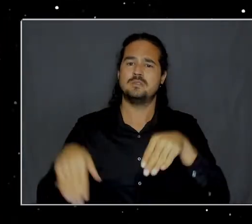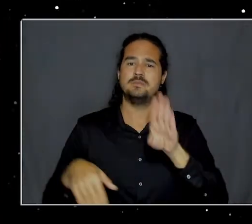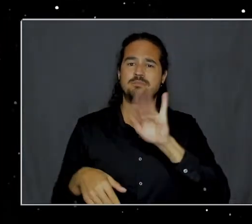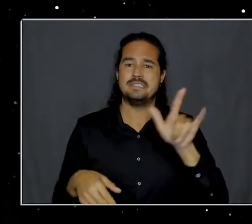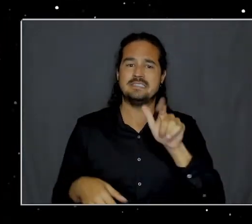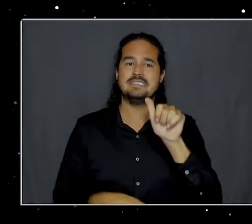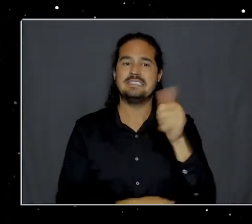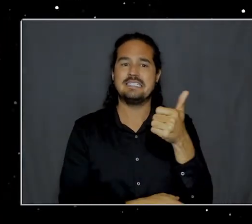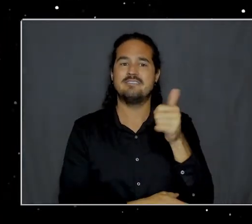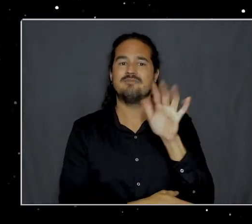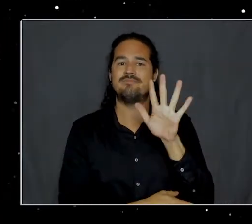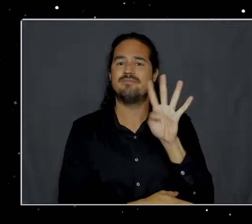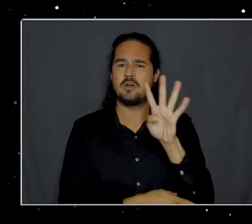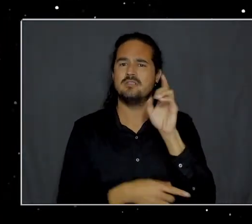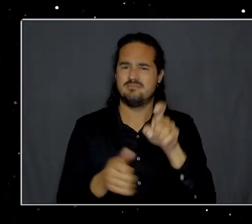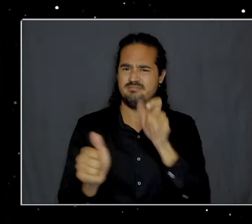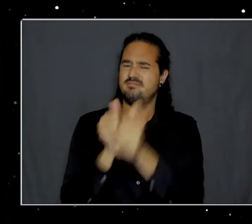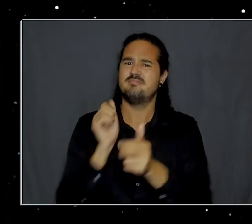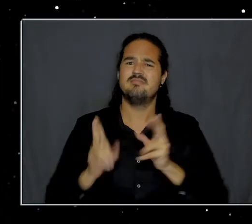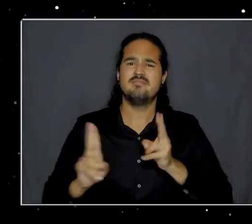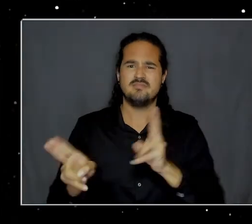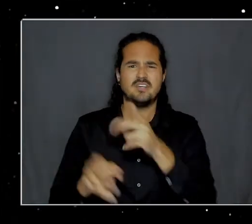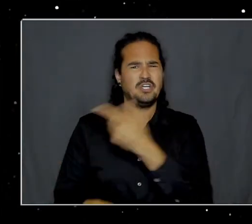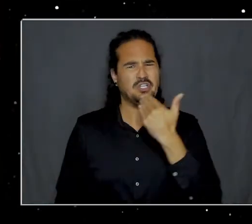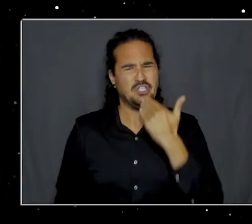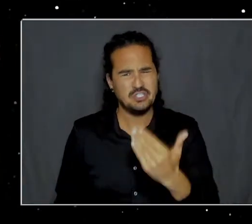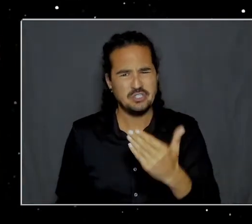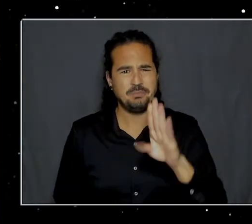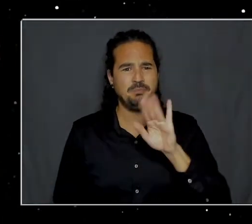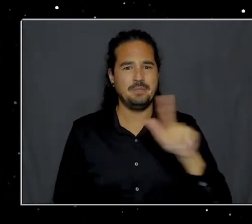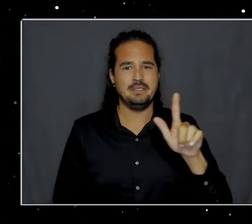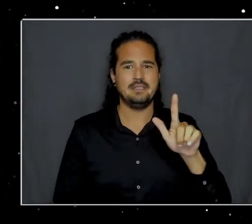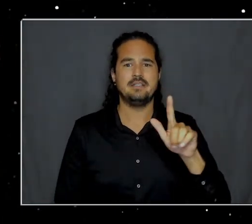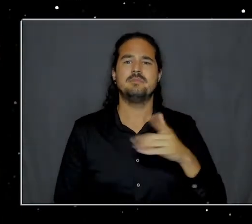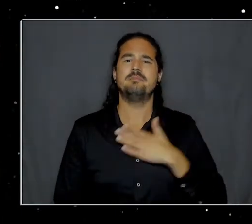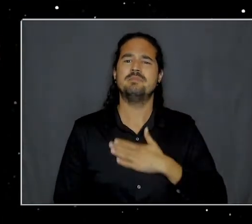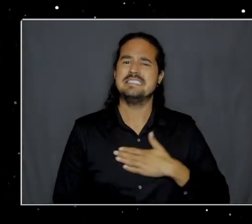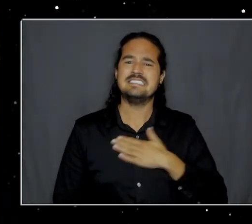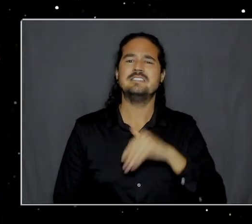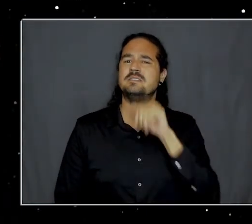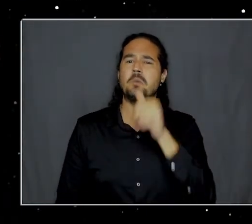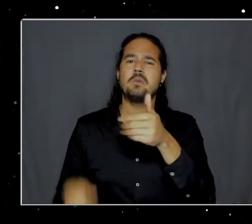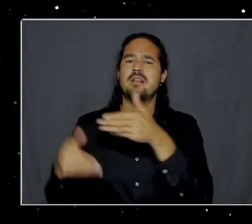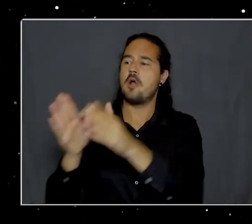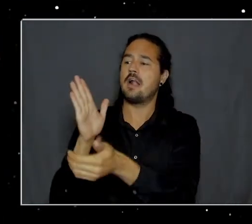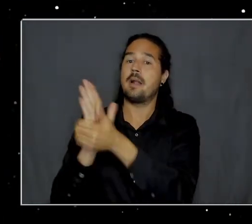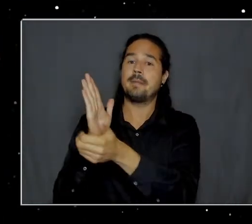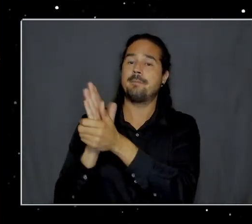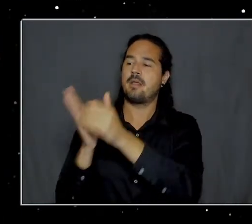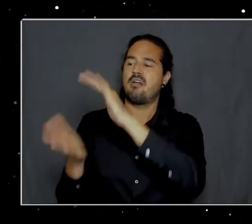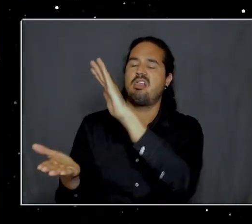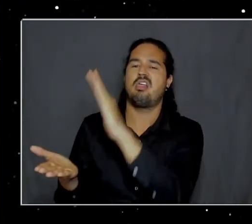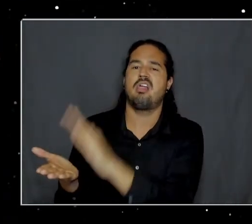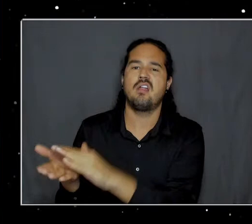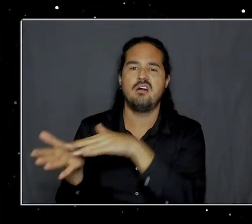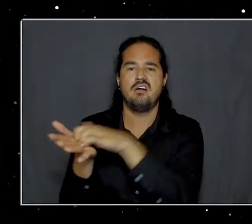MY CHILDREN. FRED THOMAS: MY NAME IS FRED THOMAS. ON BEHALF OF THE WASHINGTON